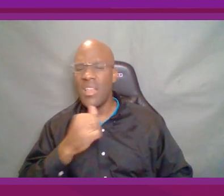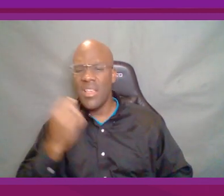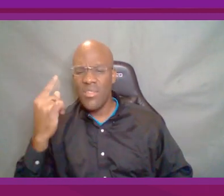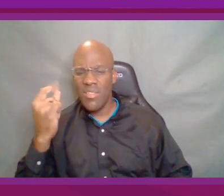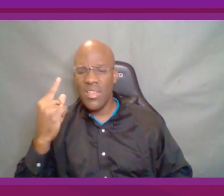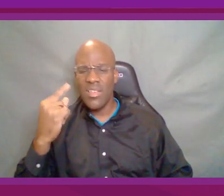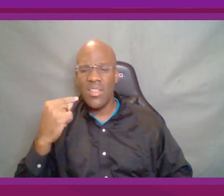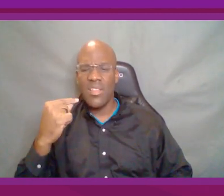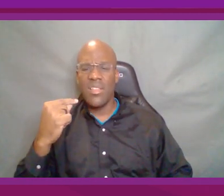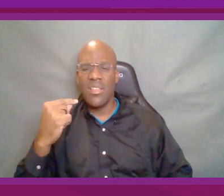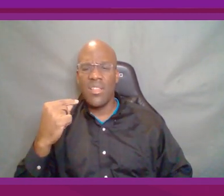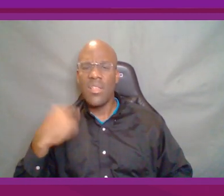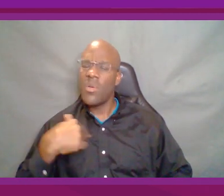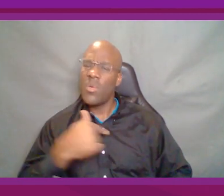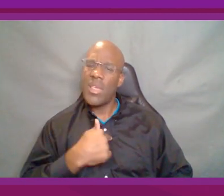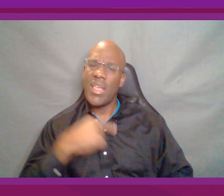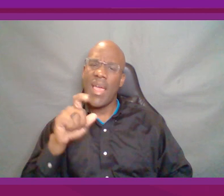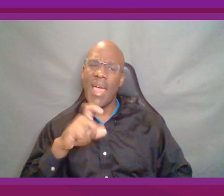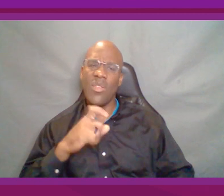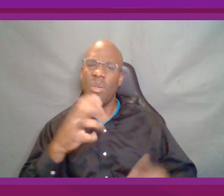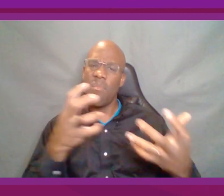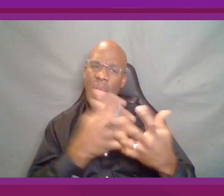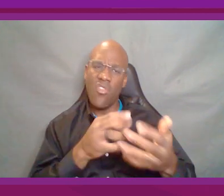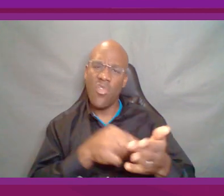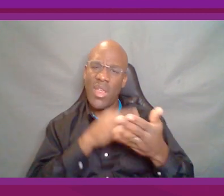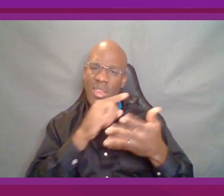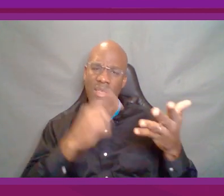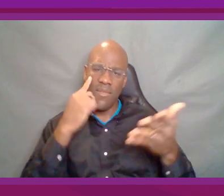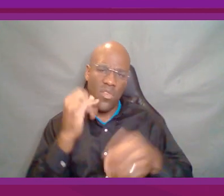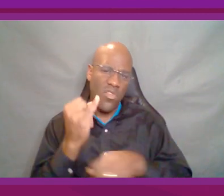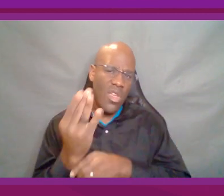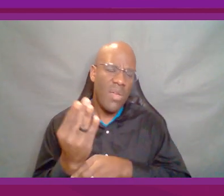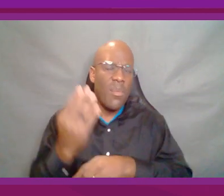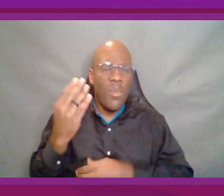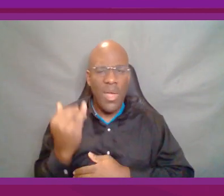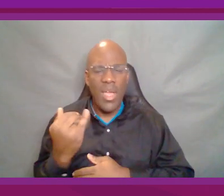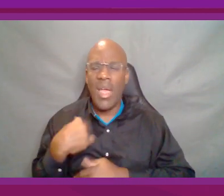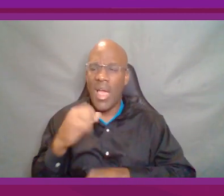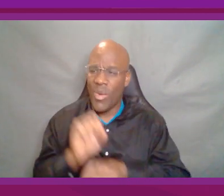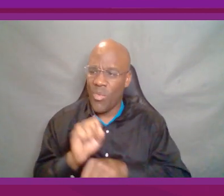you know why we had to fit certain criteria for jobs. I've worked a lot with helping other people